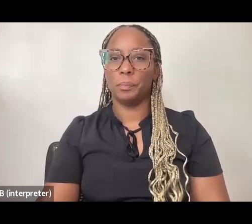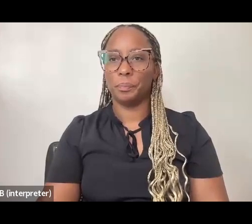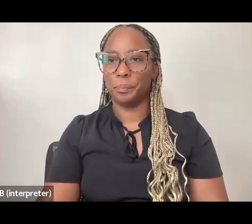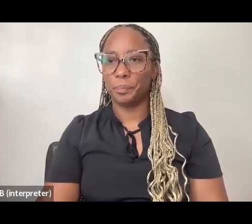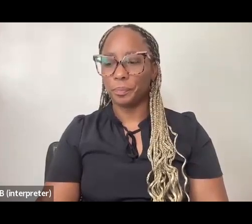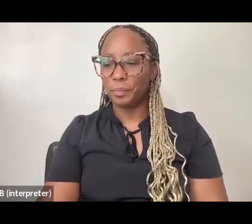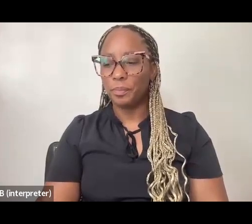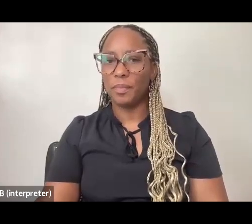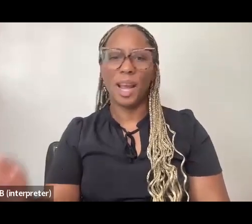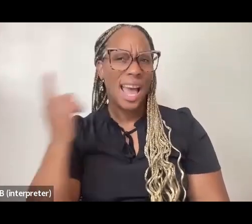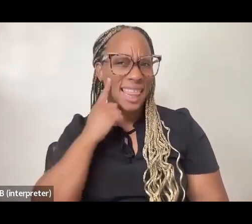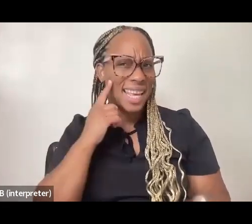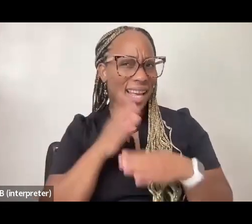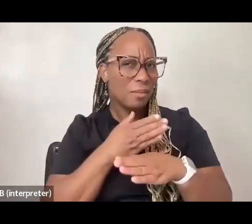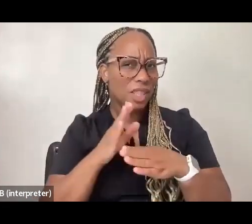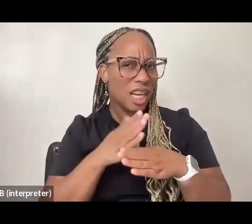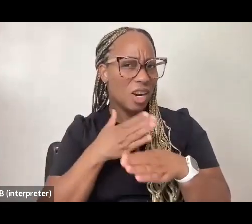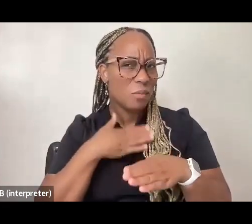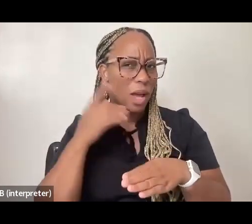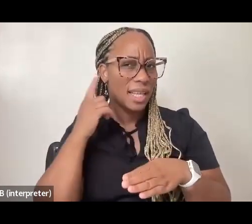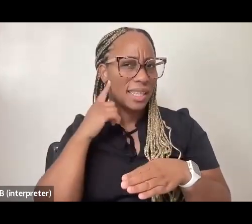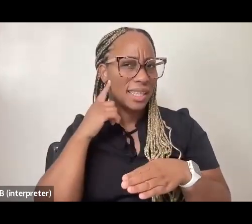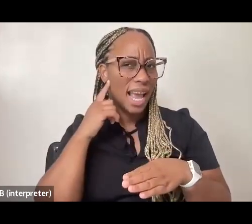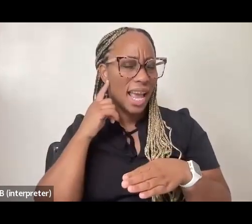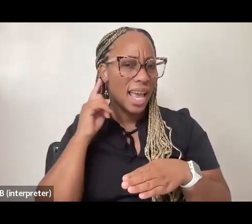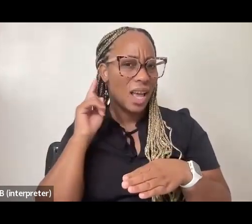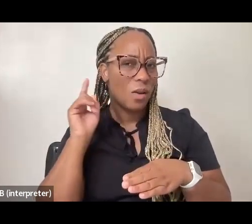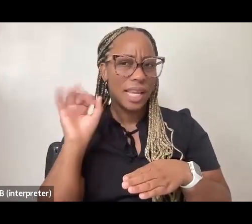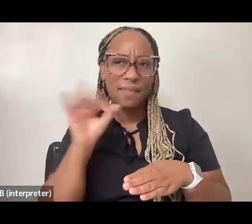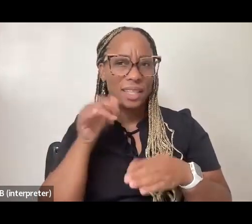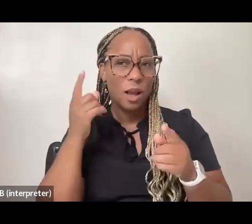I think I'm sharing my sound, but if it doesn't work, please